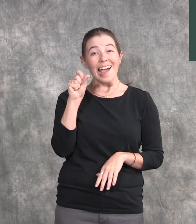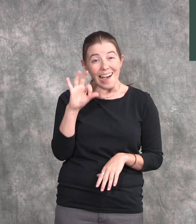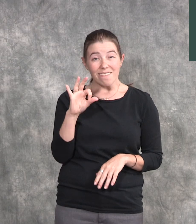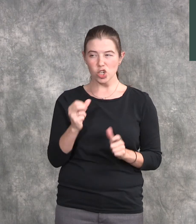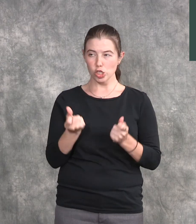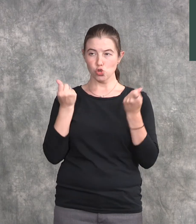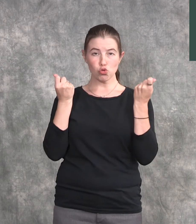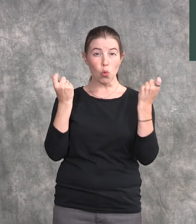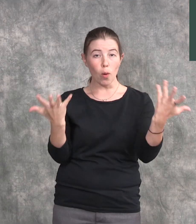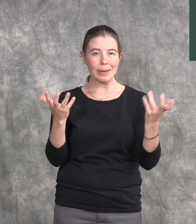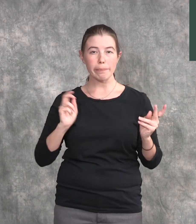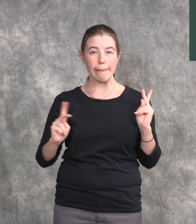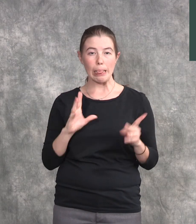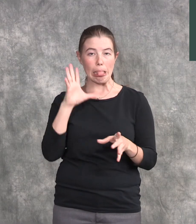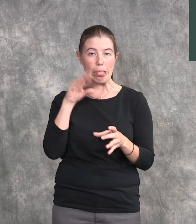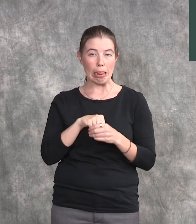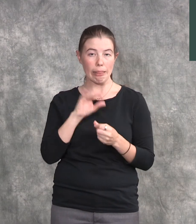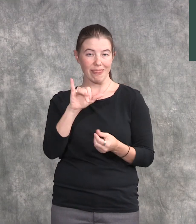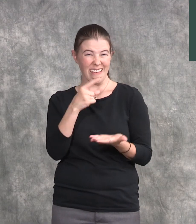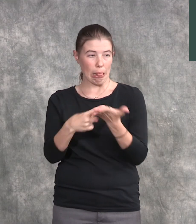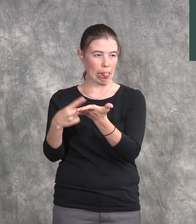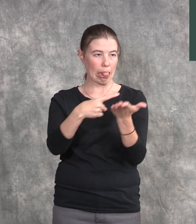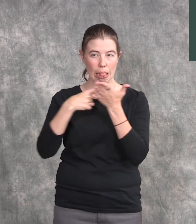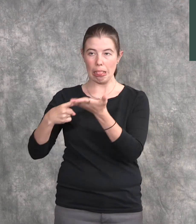If there are many people involved in the discussion